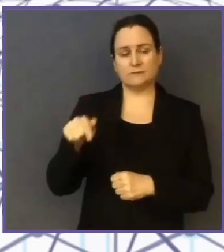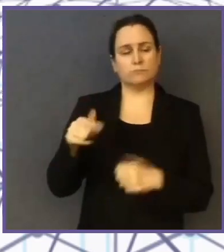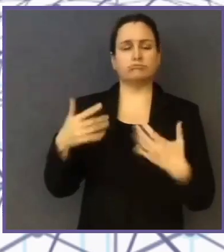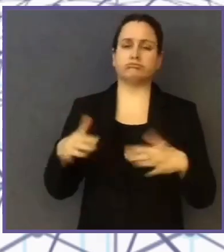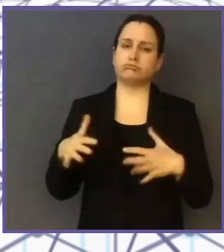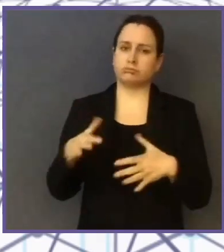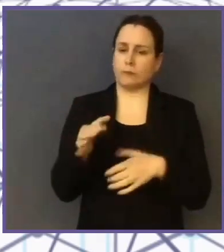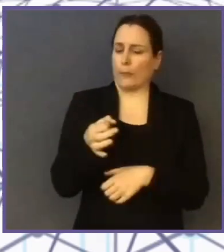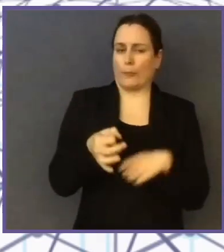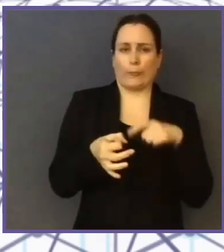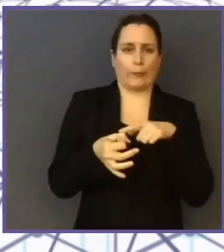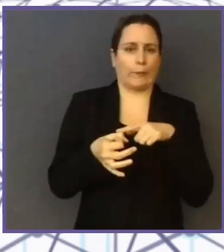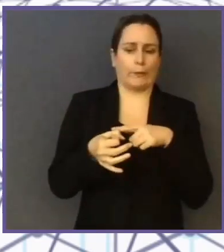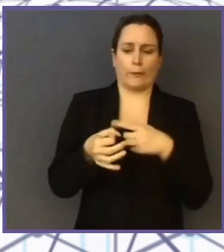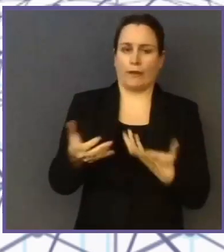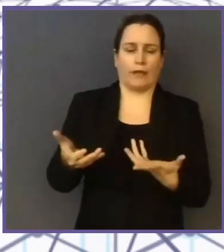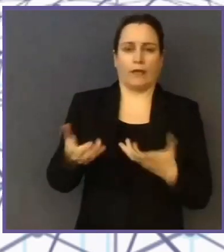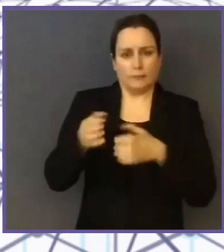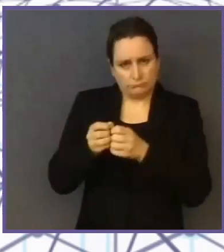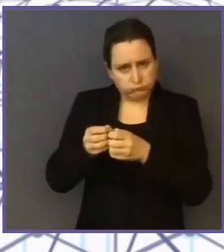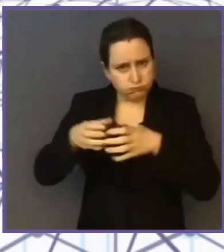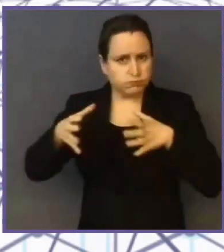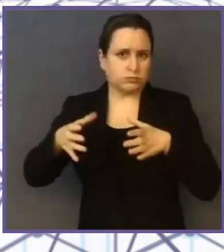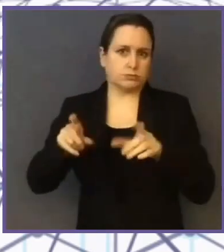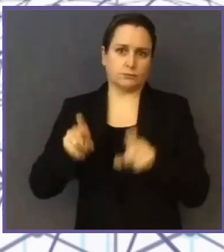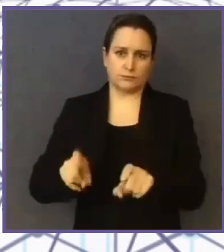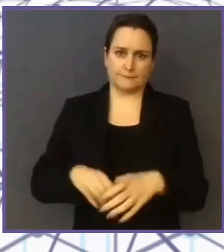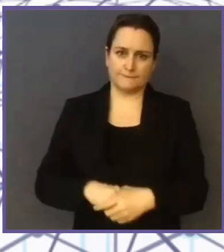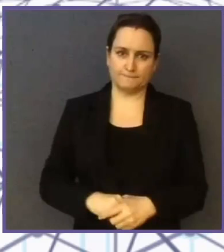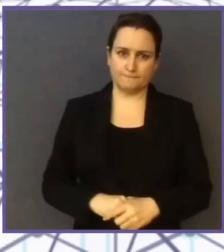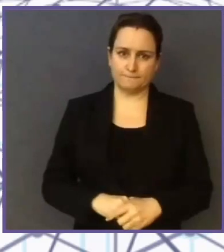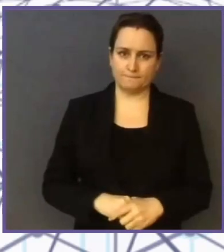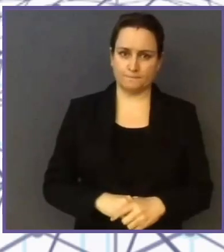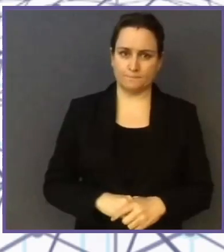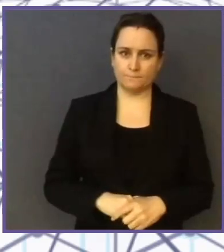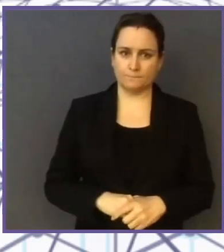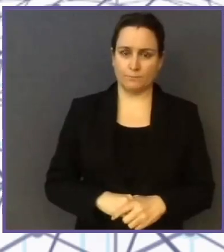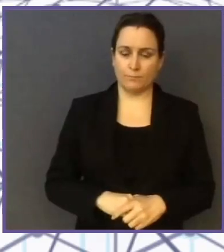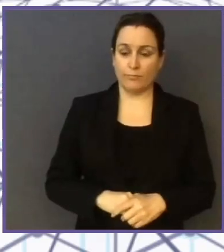Occupational therapy brings in a unique perspective where the person is the centre of the bespoke